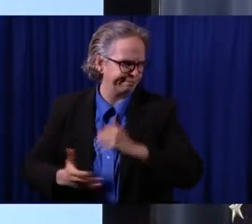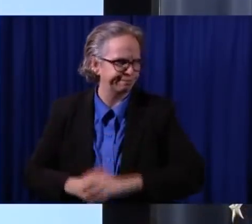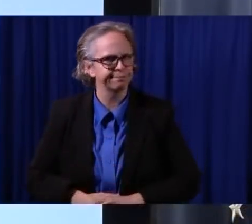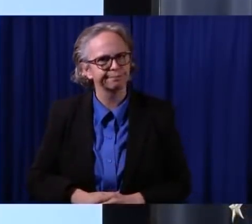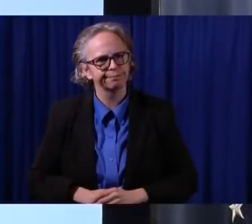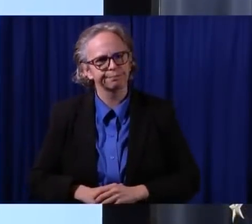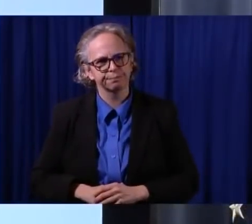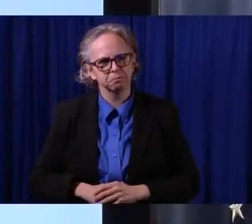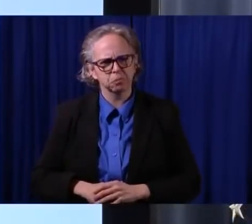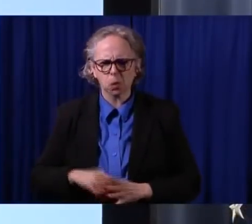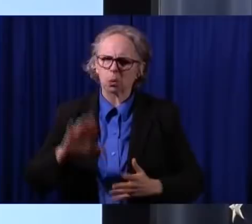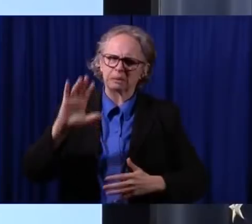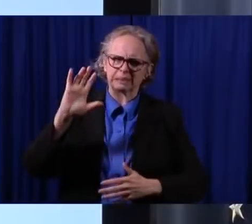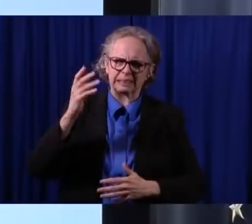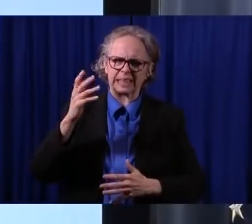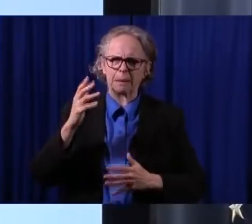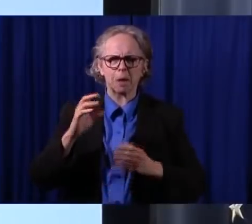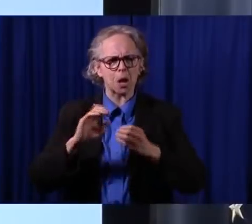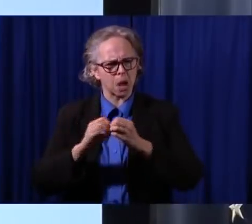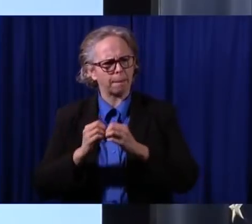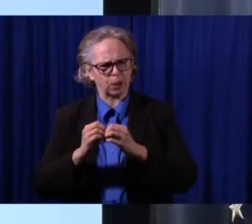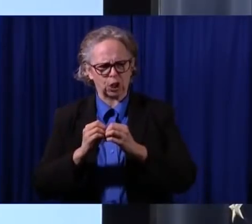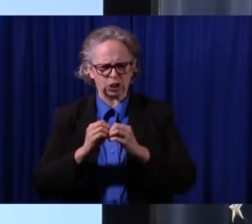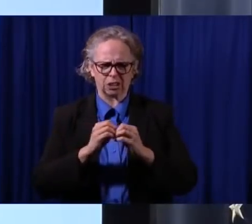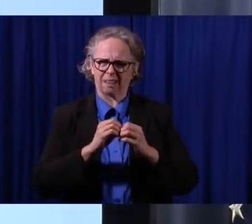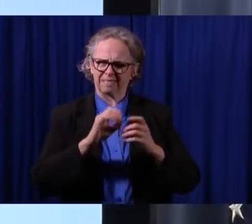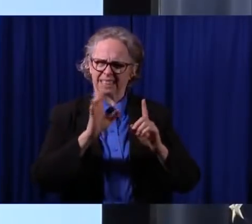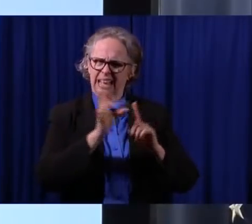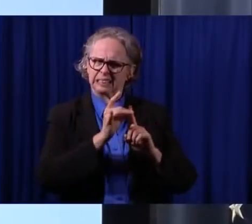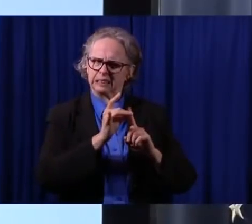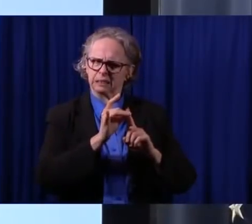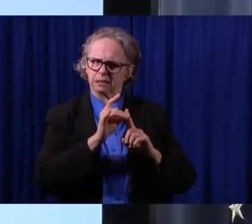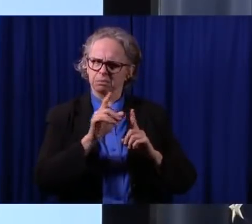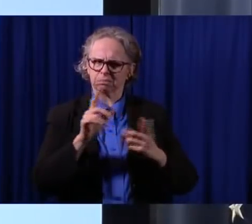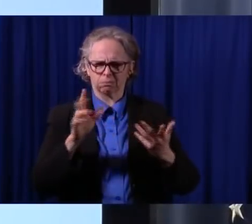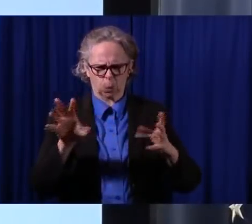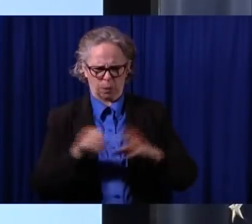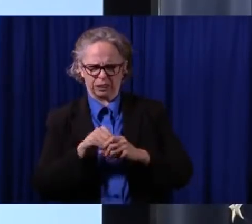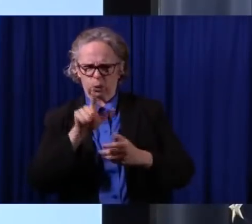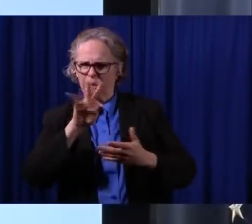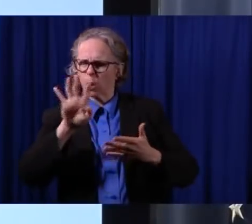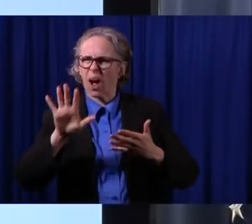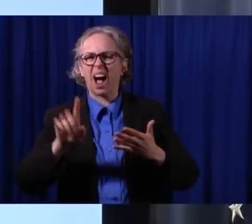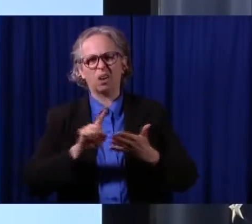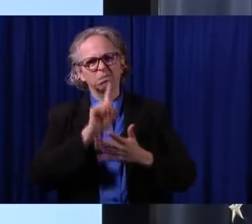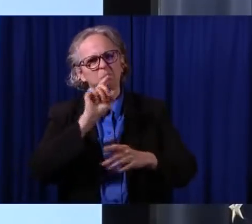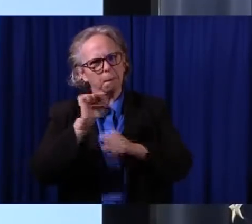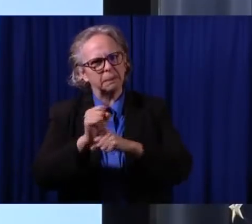OF THAT, THAT WAS AN INCREASE OF 53. IF YOU LOOK AGAIN AT THE NUMBERS